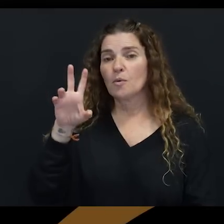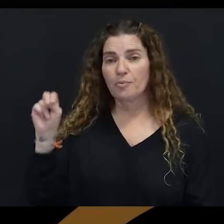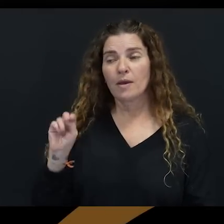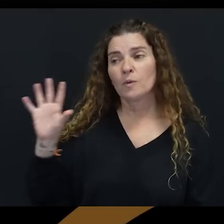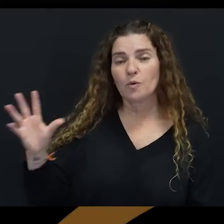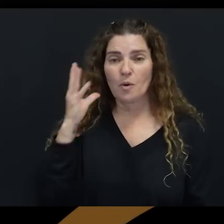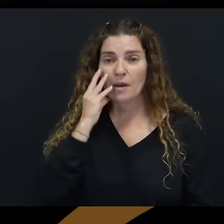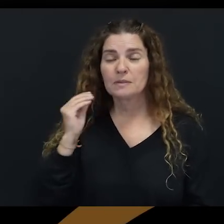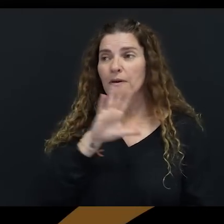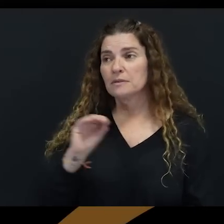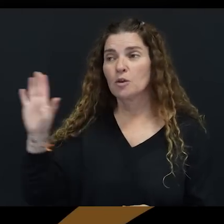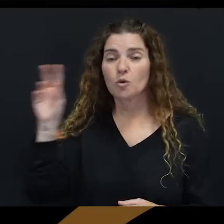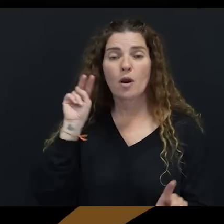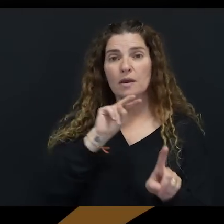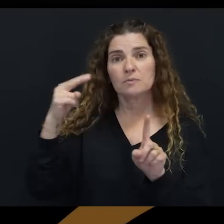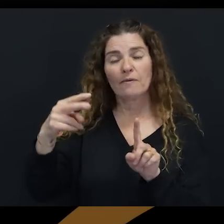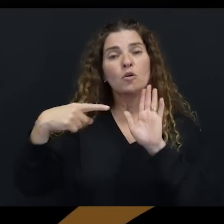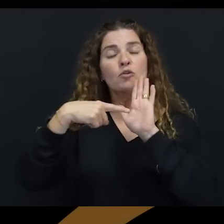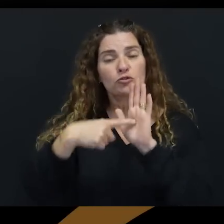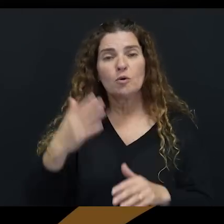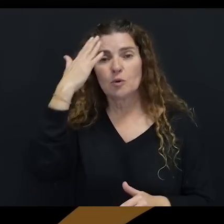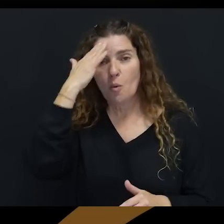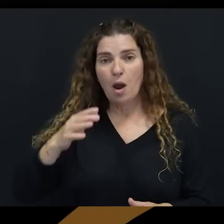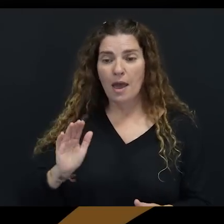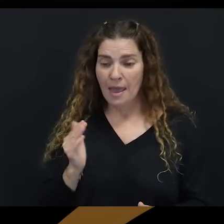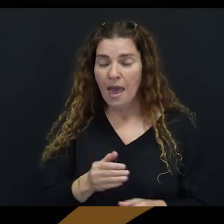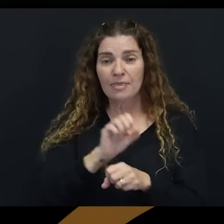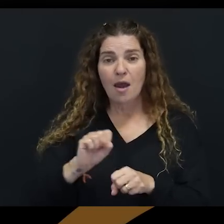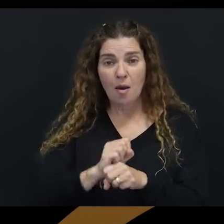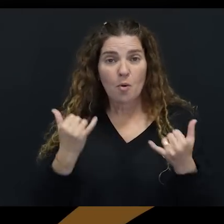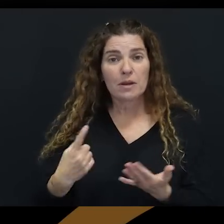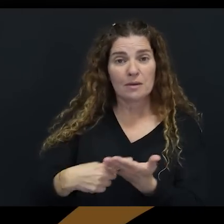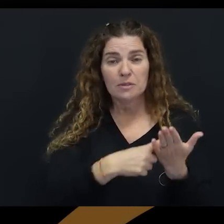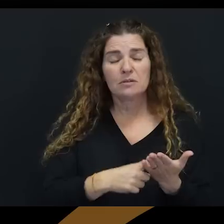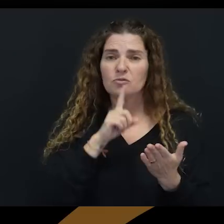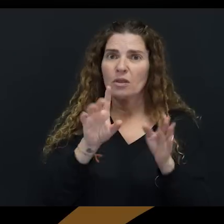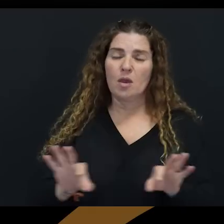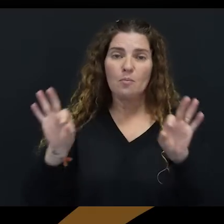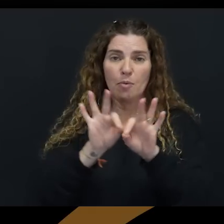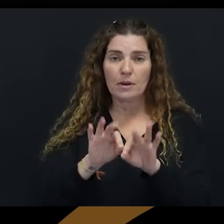Your experience and perspective highlights why the work we've discussed today is so vital.